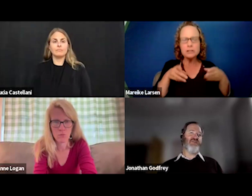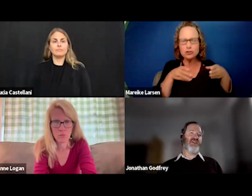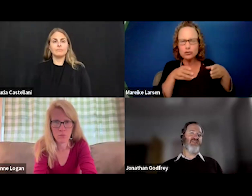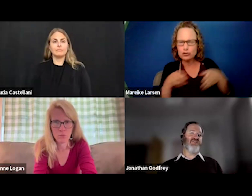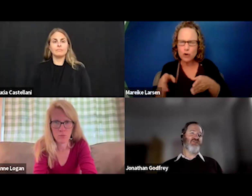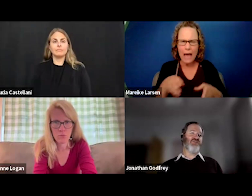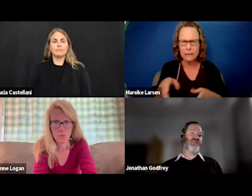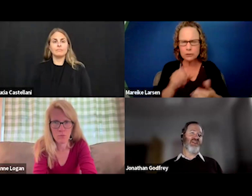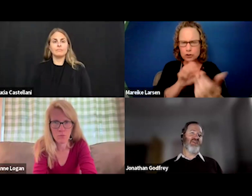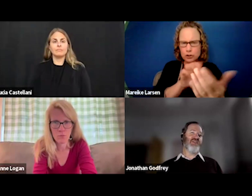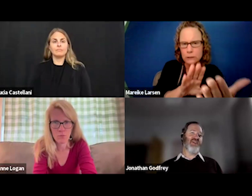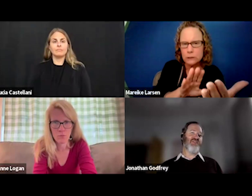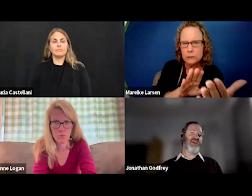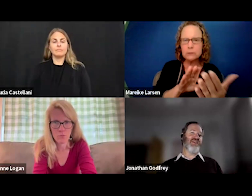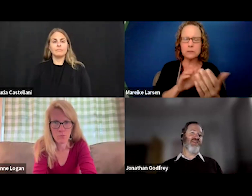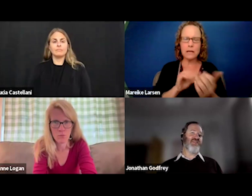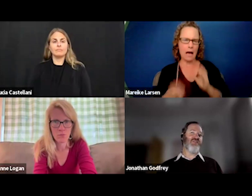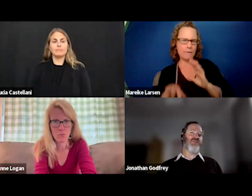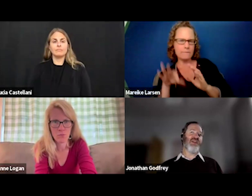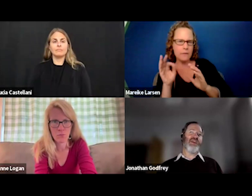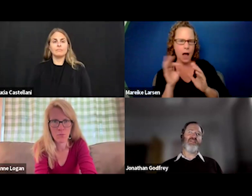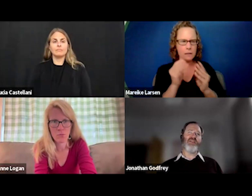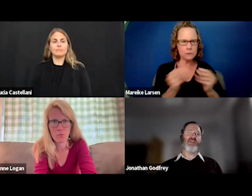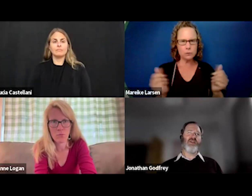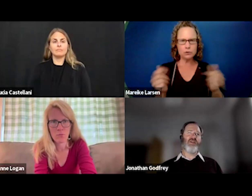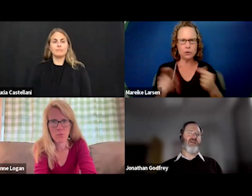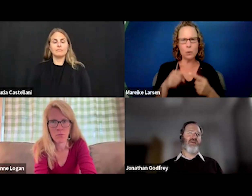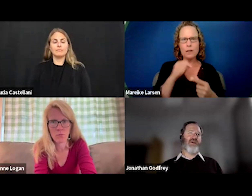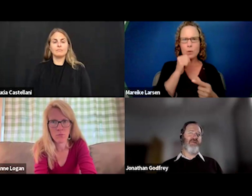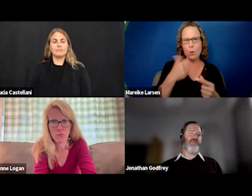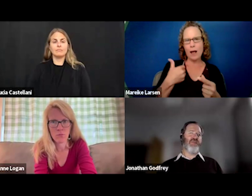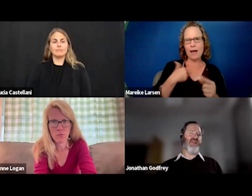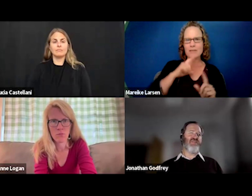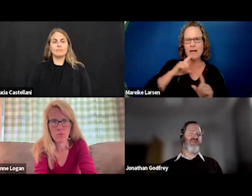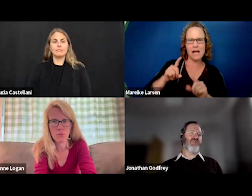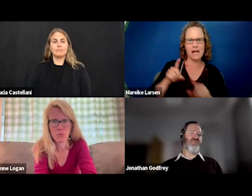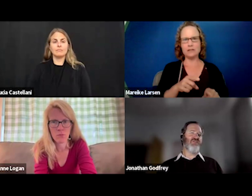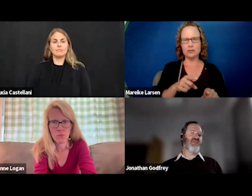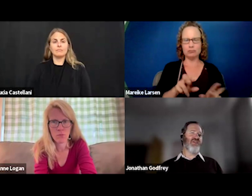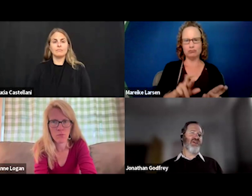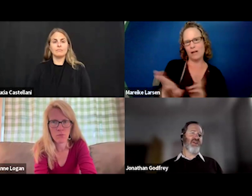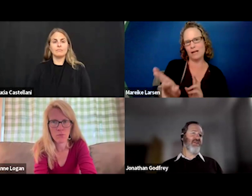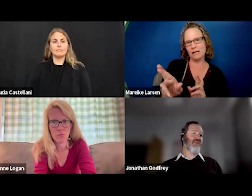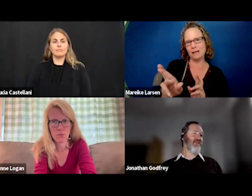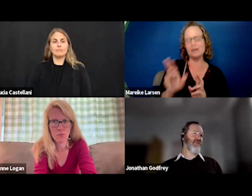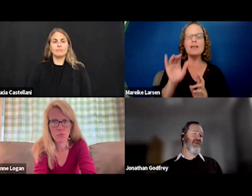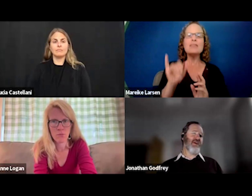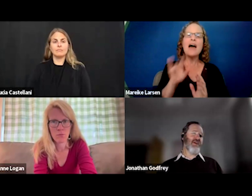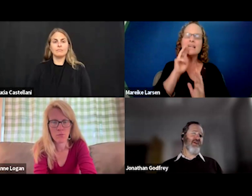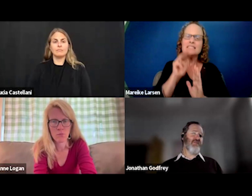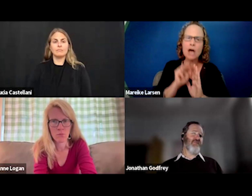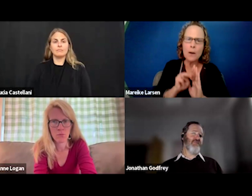to find a solution when they don't have the answer on hand. That's a maturity thing.